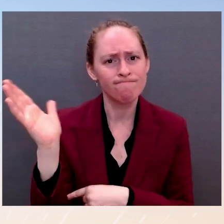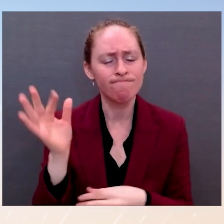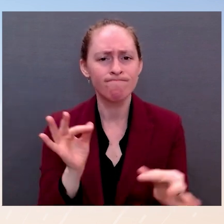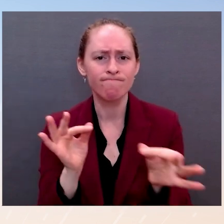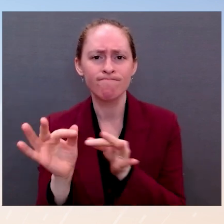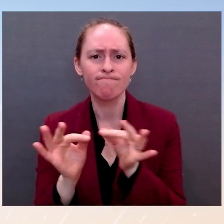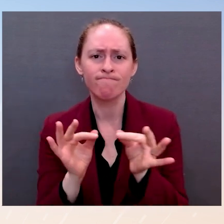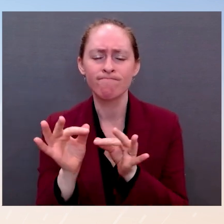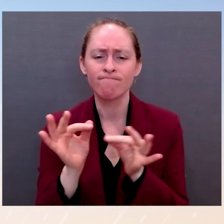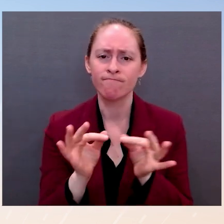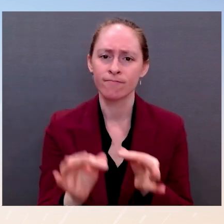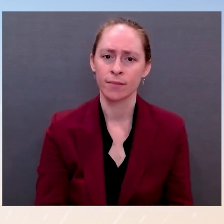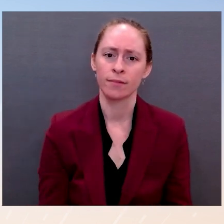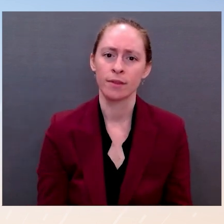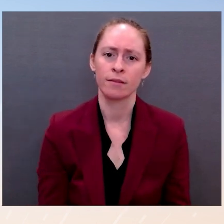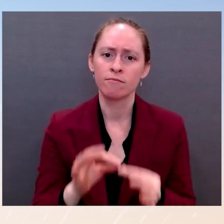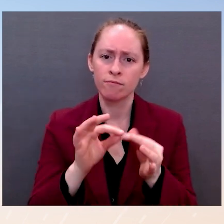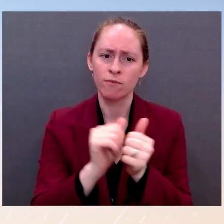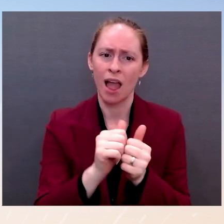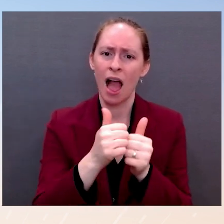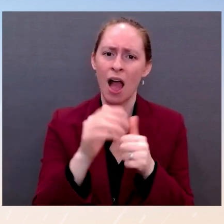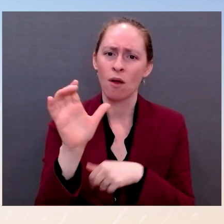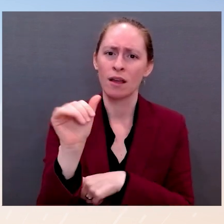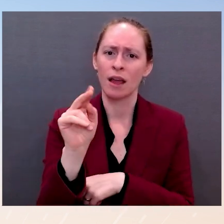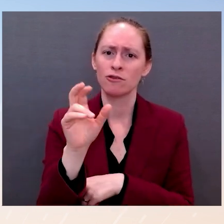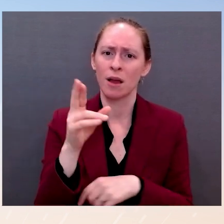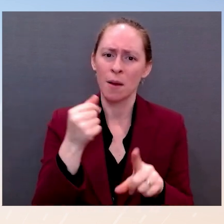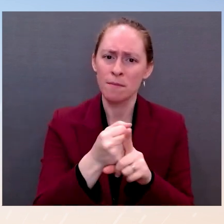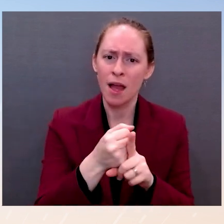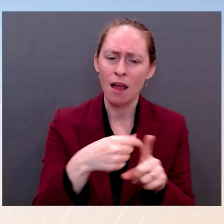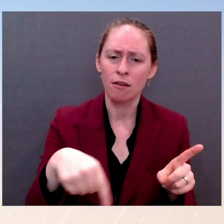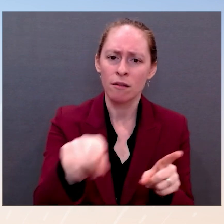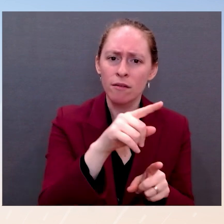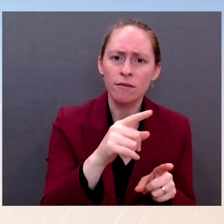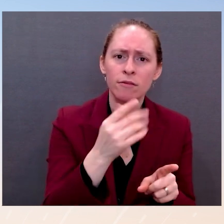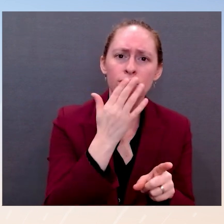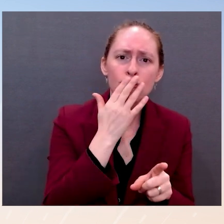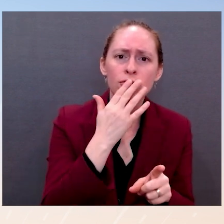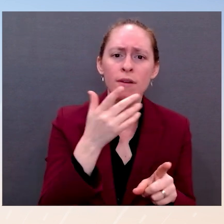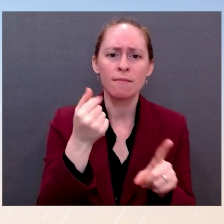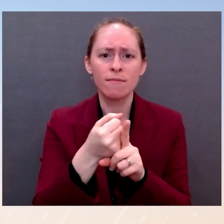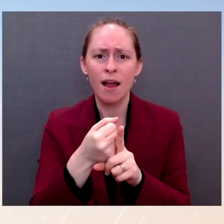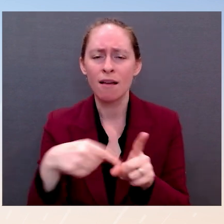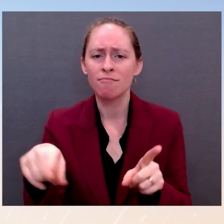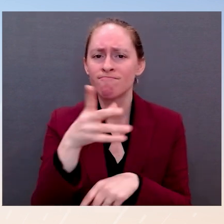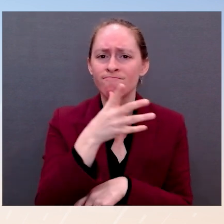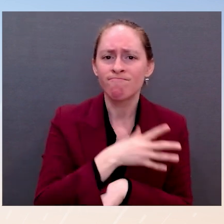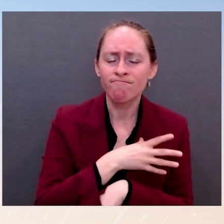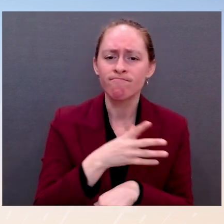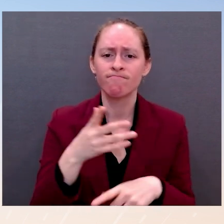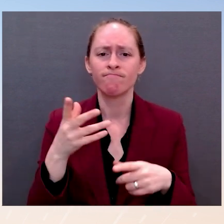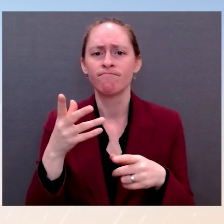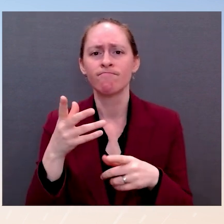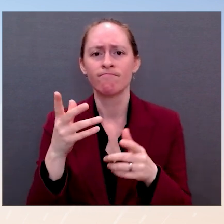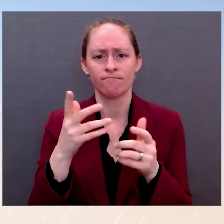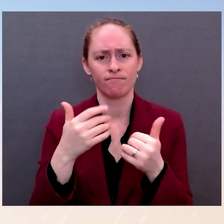for laying the groundwork for the state of cancer that has color and gender for Doctor, for Ms. Hill, doing that for us,